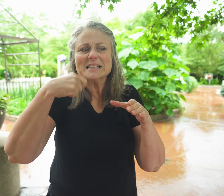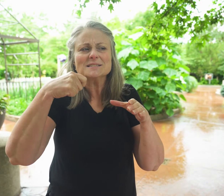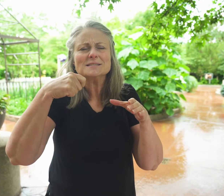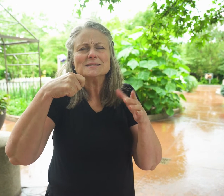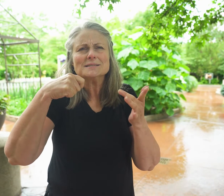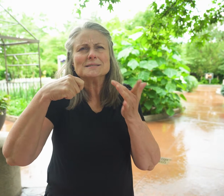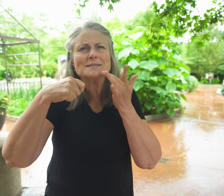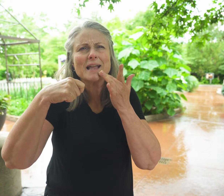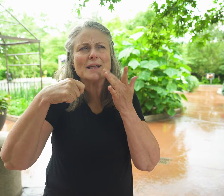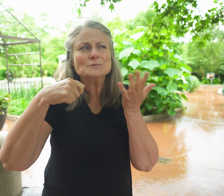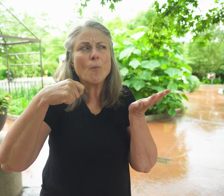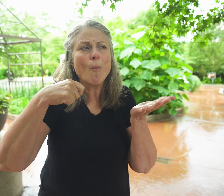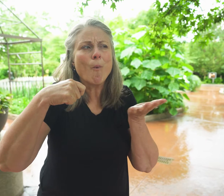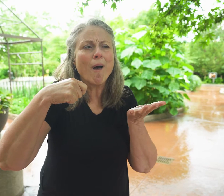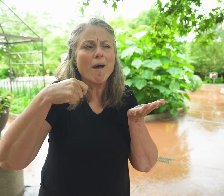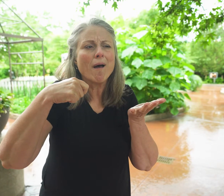You use your sense of taste when you eat.